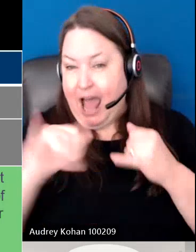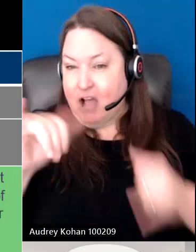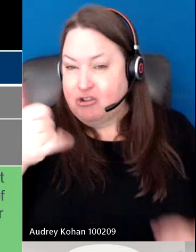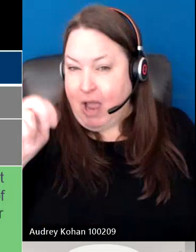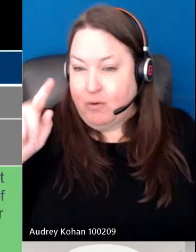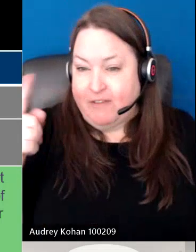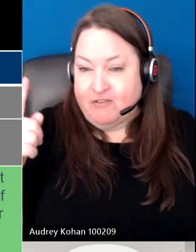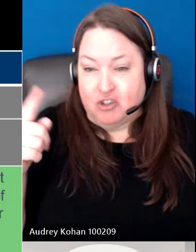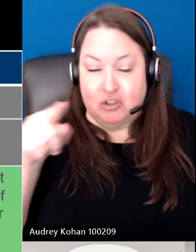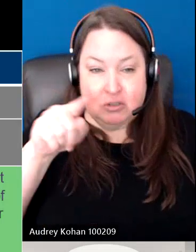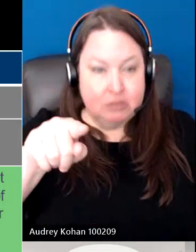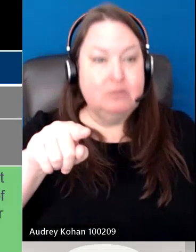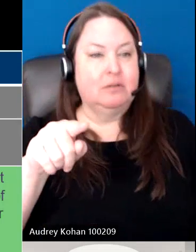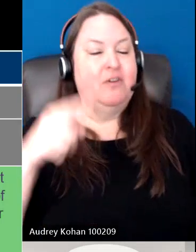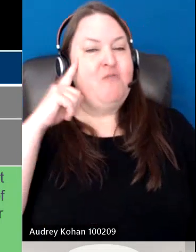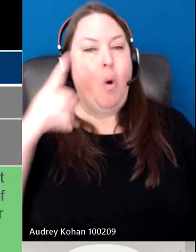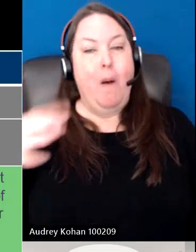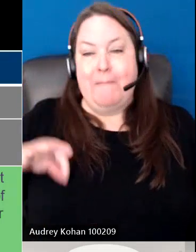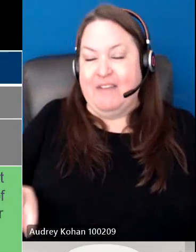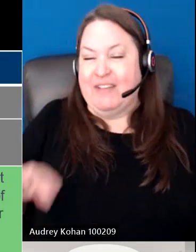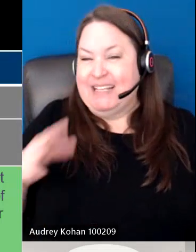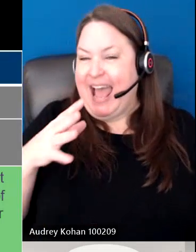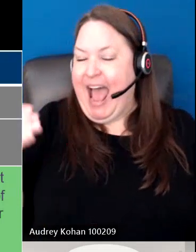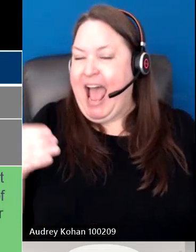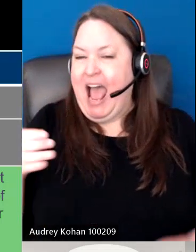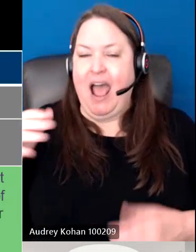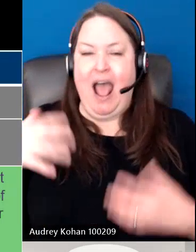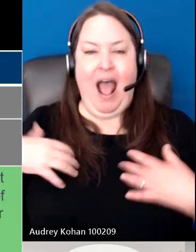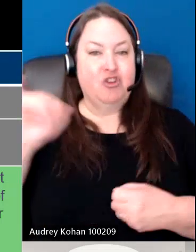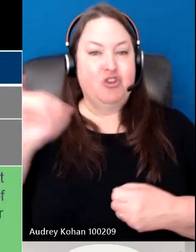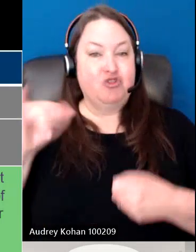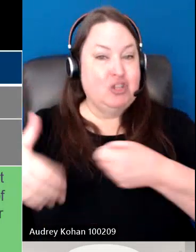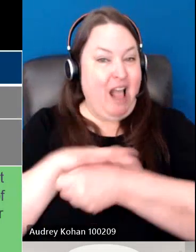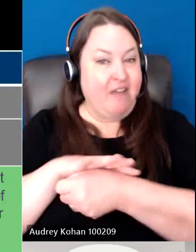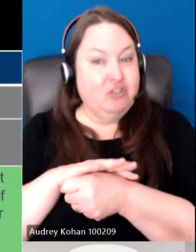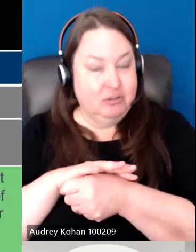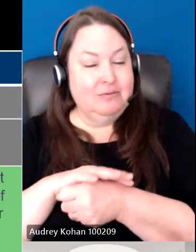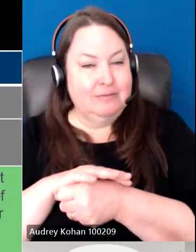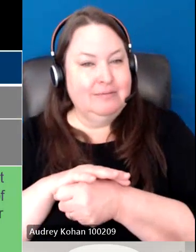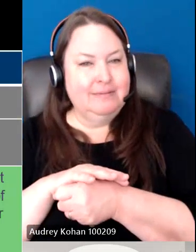uh for uh benefits and coverage health insurance coverage um it's a little outside the scope of